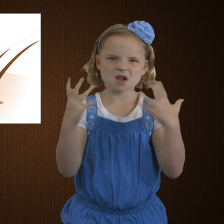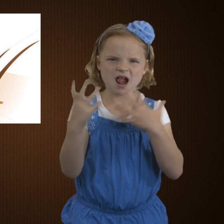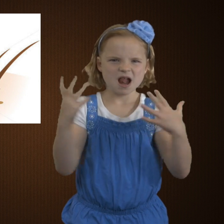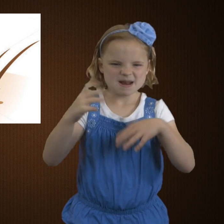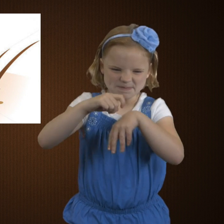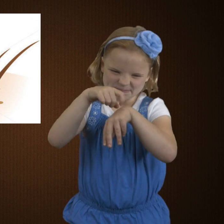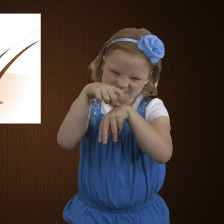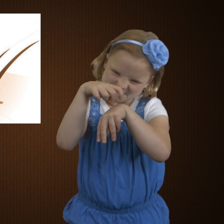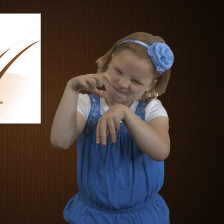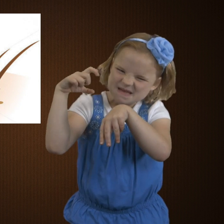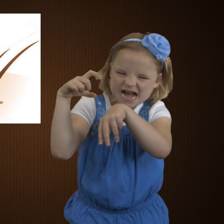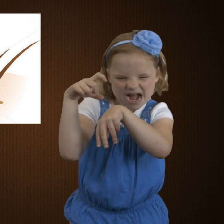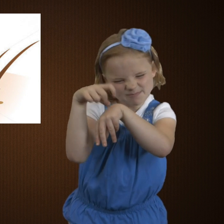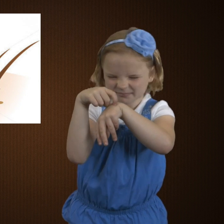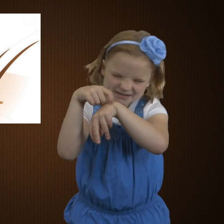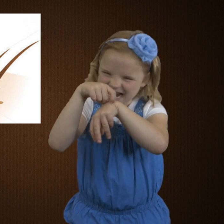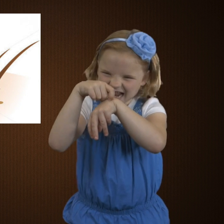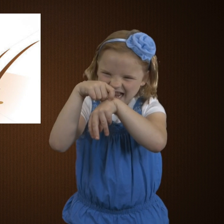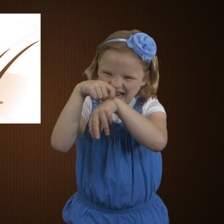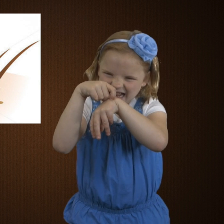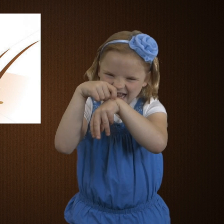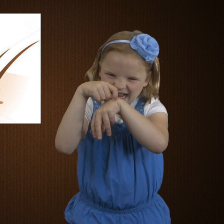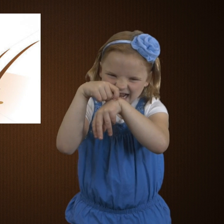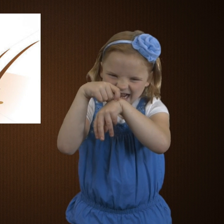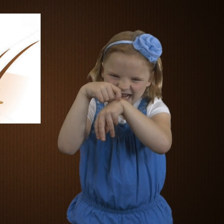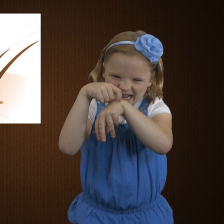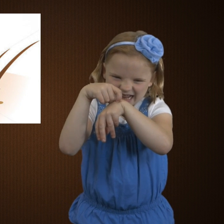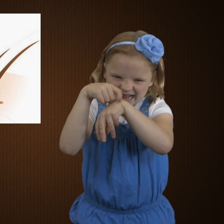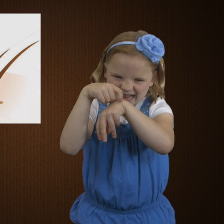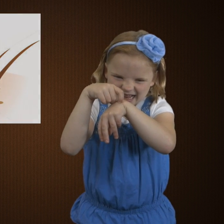Bite means to grab onto something with your teeth.